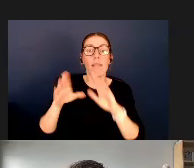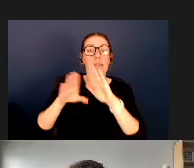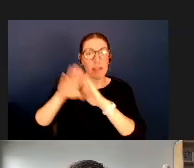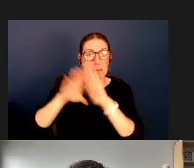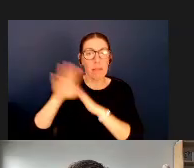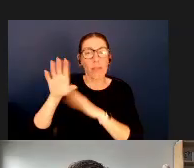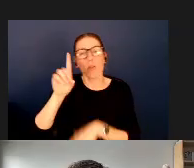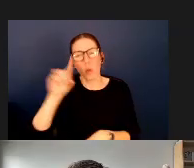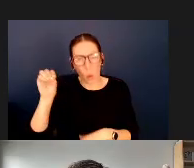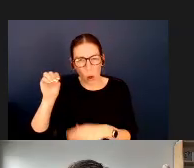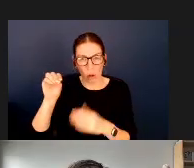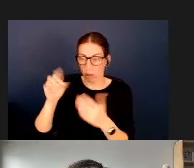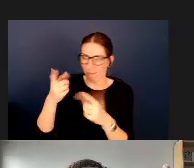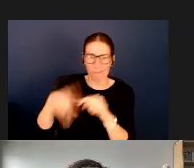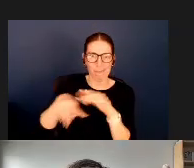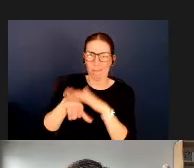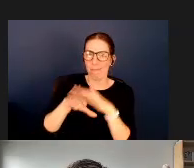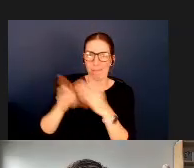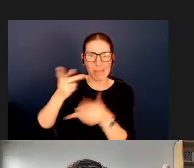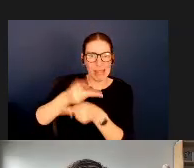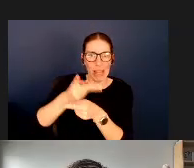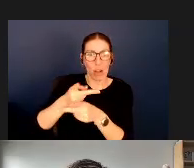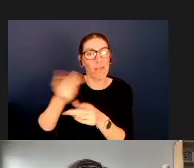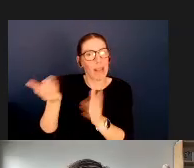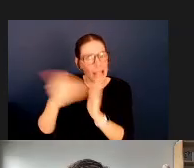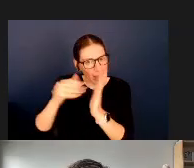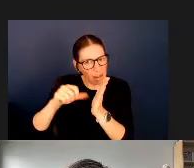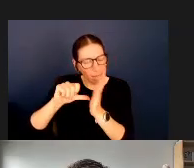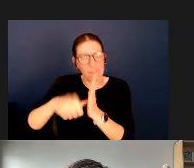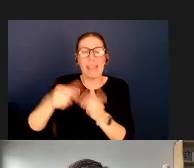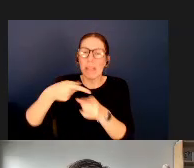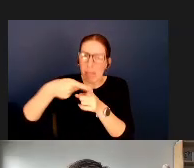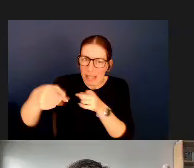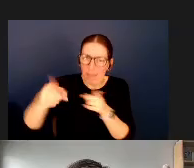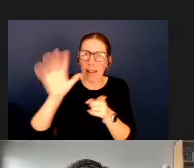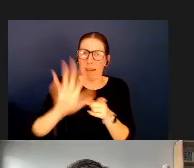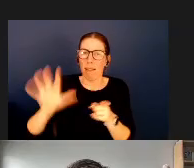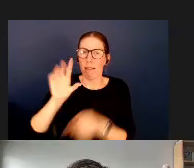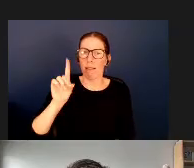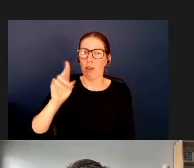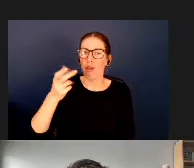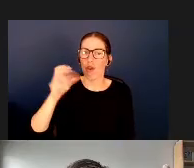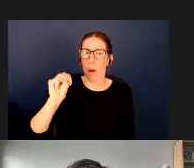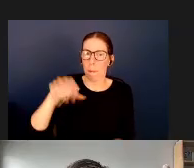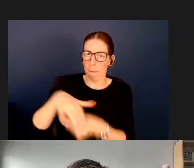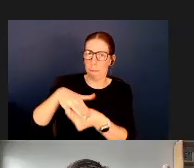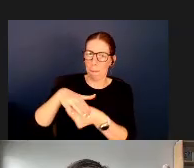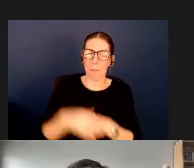in the Durham region. And there are lots of reports that have come out, and work is being